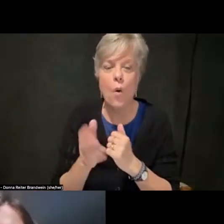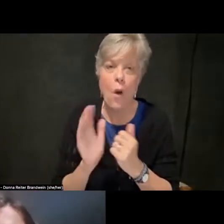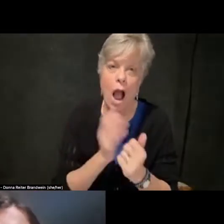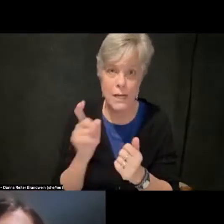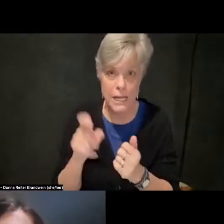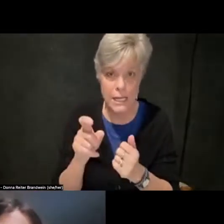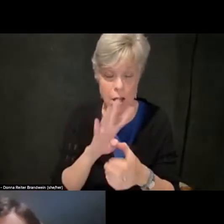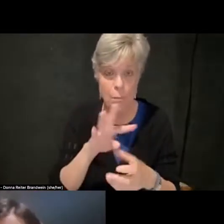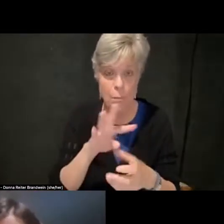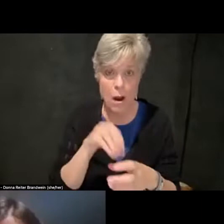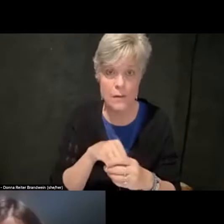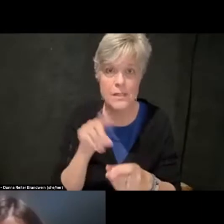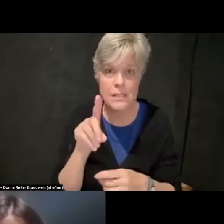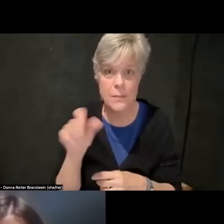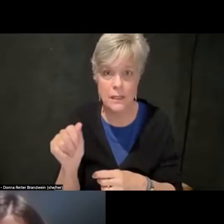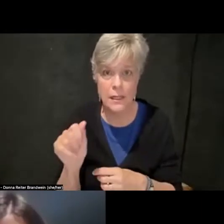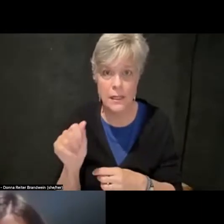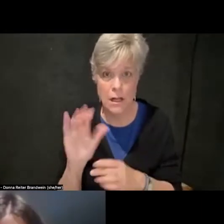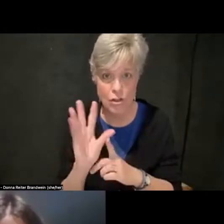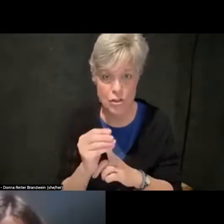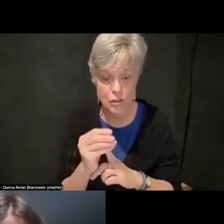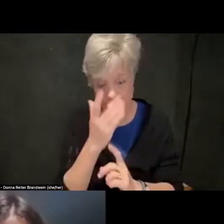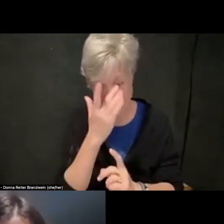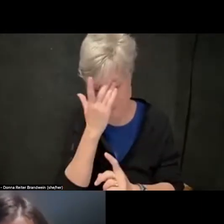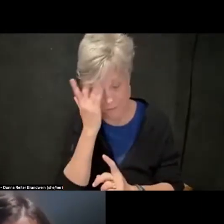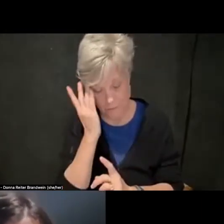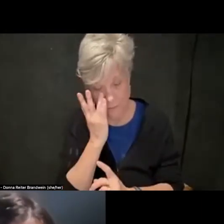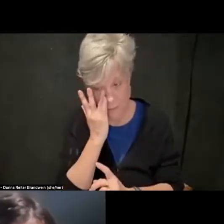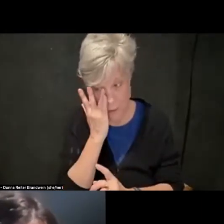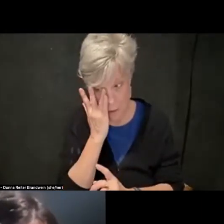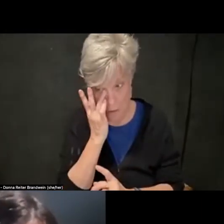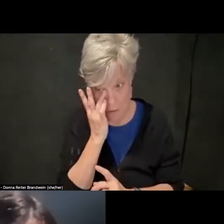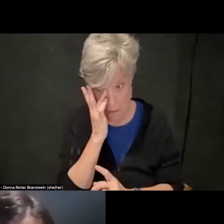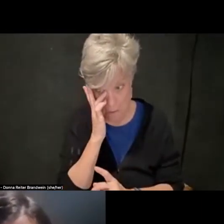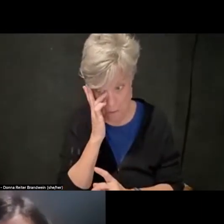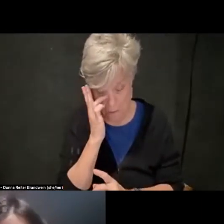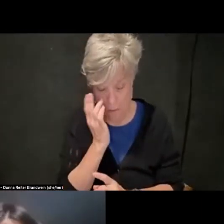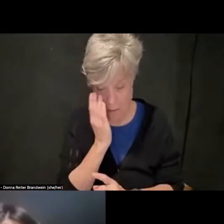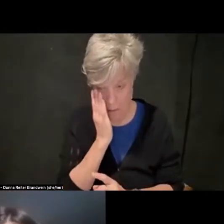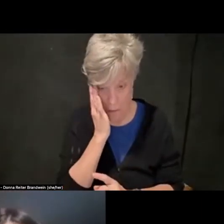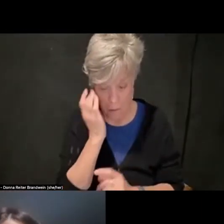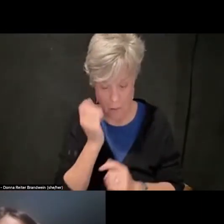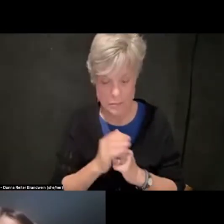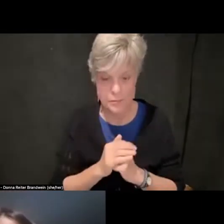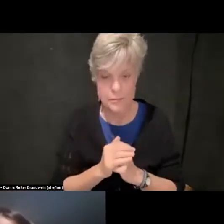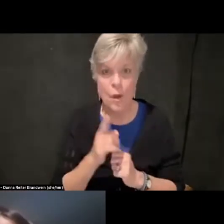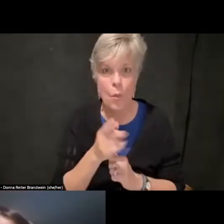So that was one thing that came up. But one thing I really liked were the themes, right?